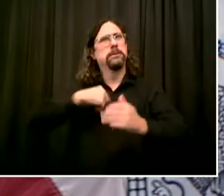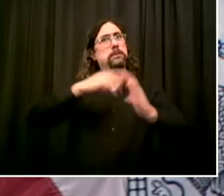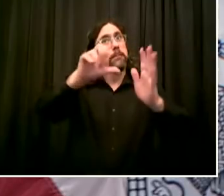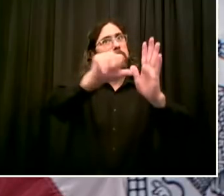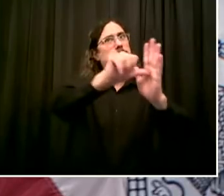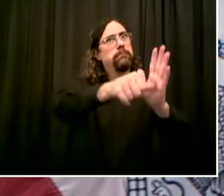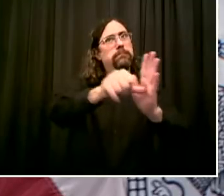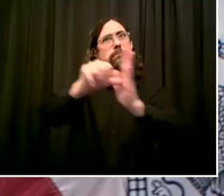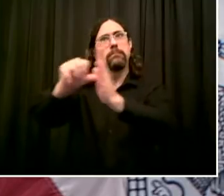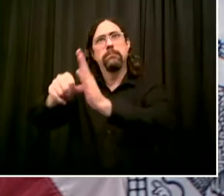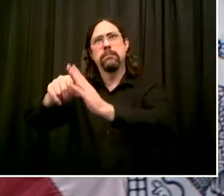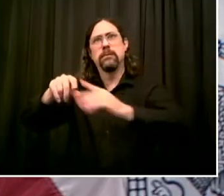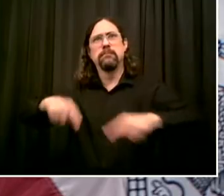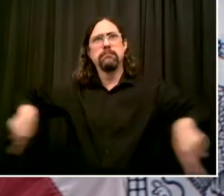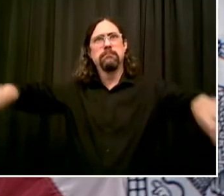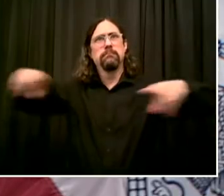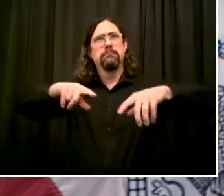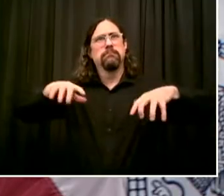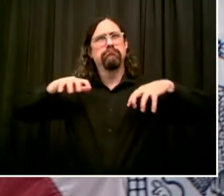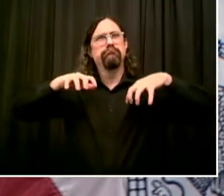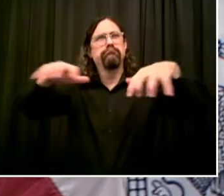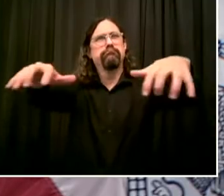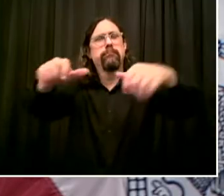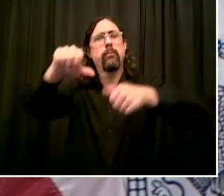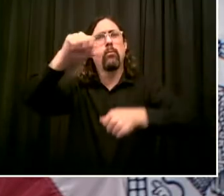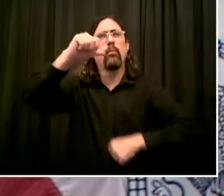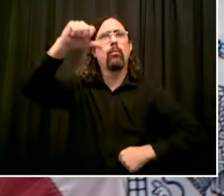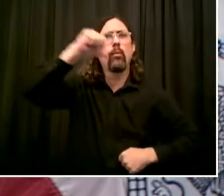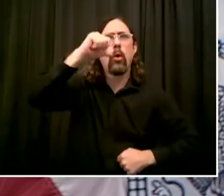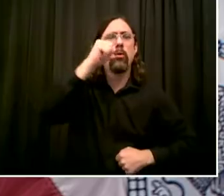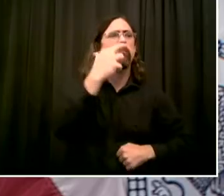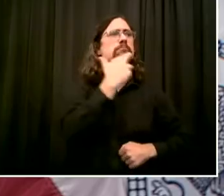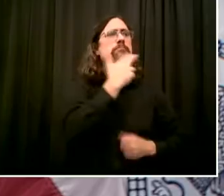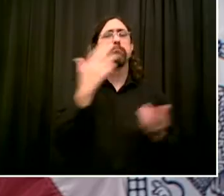EMPHASIZE, OVERWHELMINGLY RESTAURANTS AND BARS IN NEW YORK